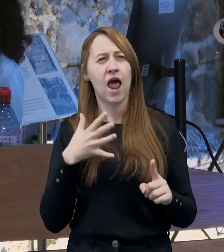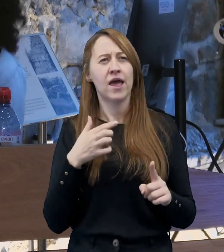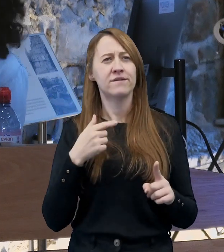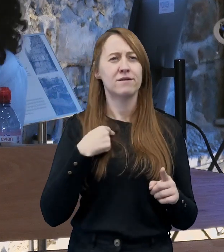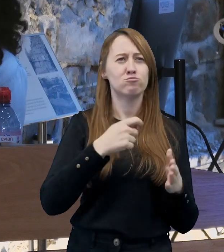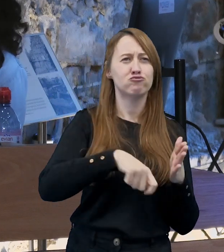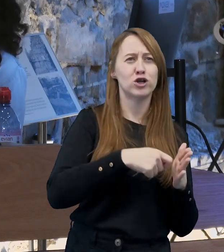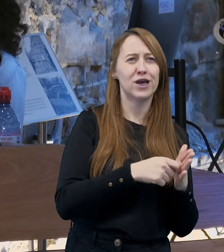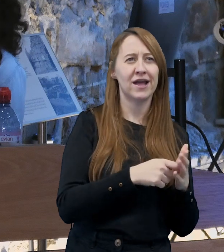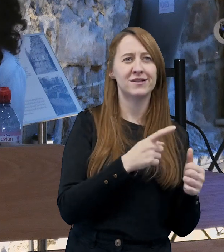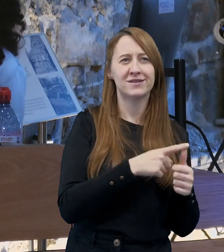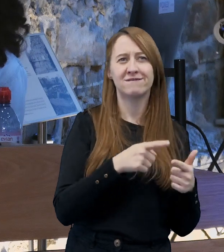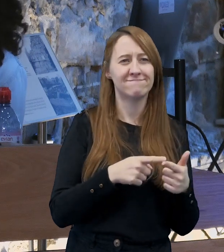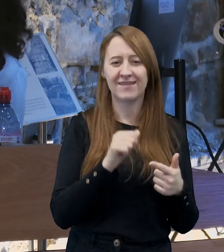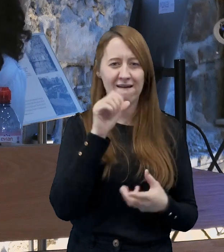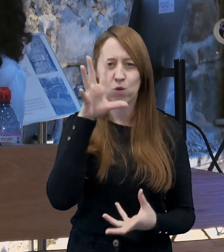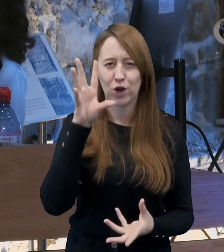They just sort of end with my involvement in them.